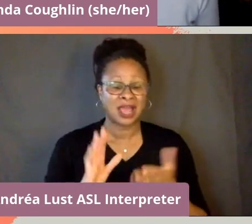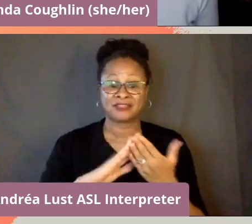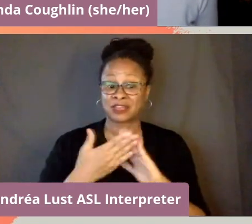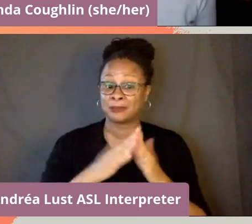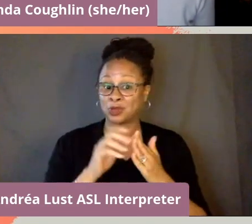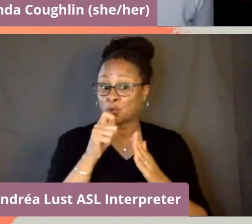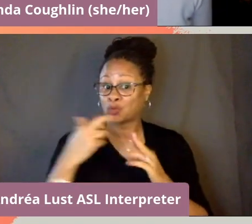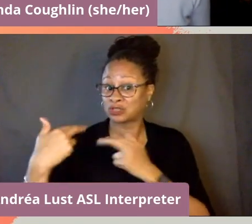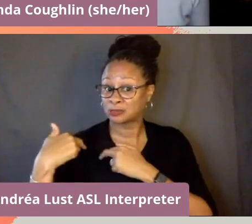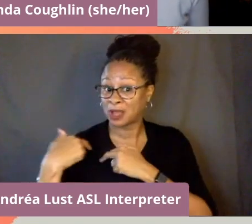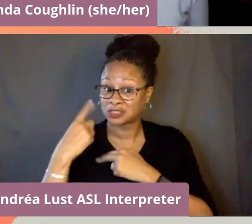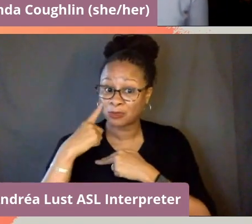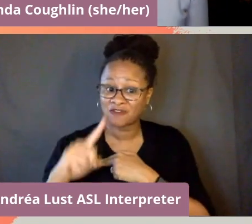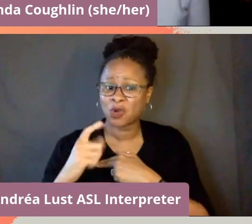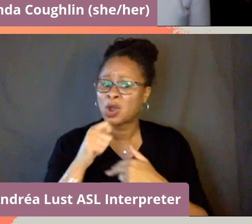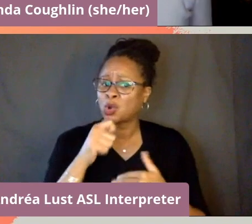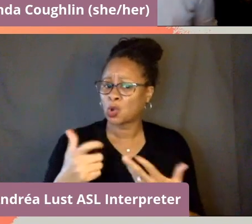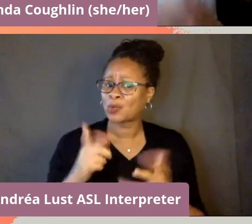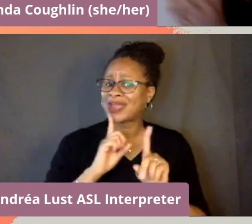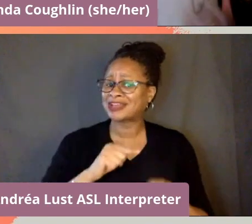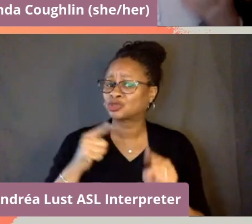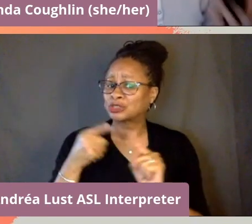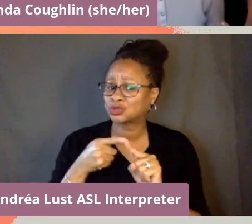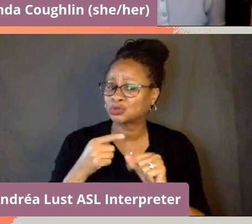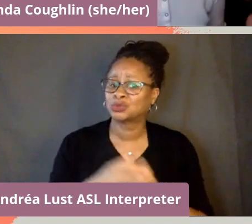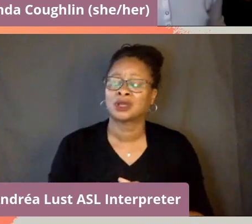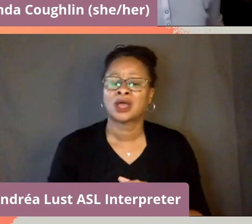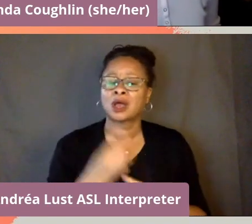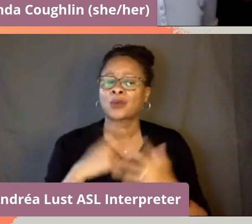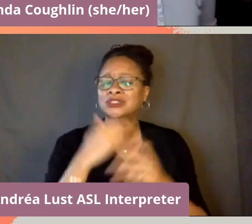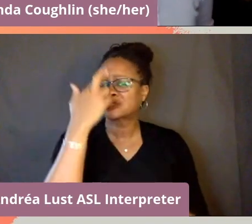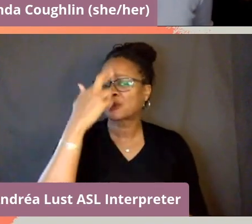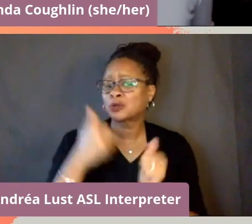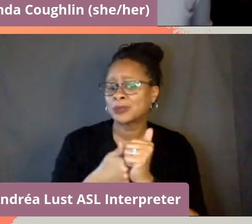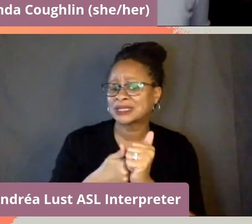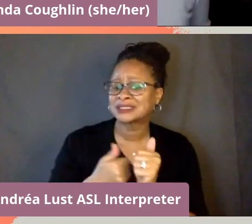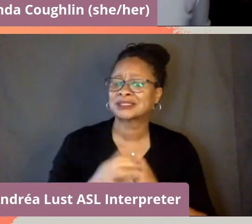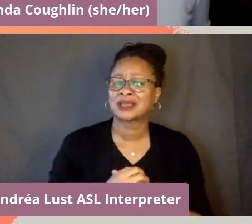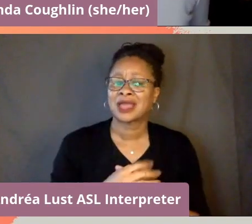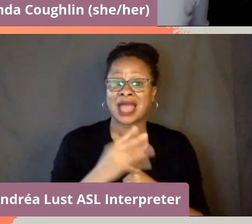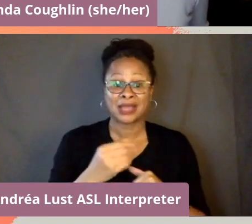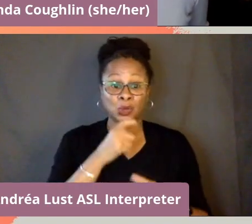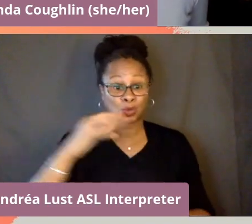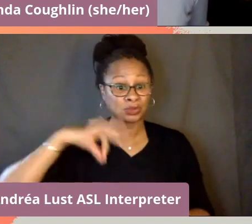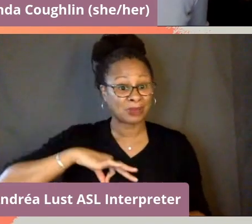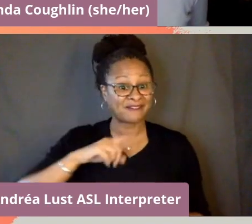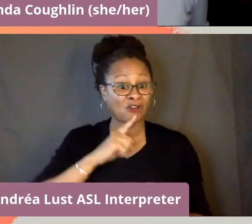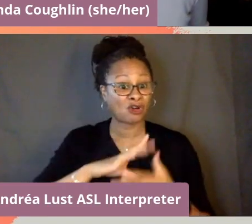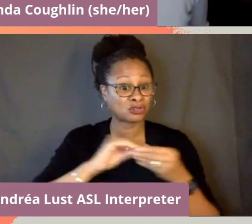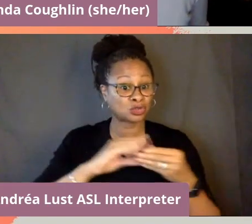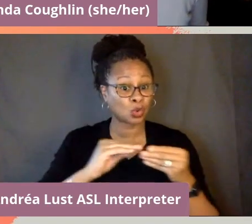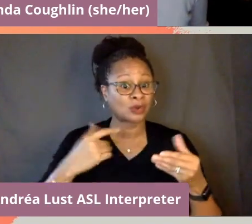to whom are we accountable, to what is the purpose, and to whose benefit are the stories that we're putting out to the world.